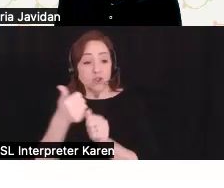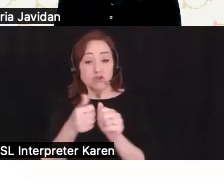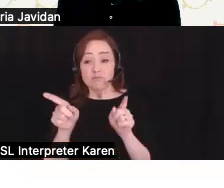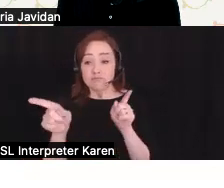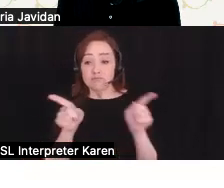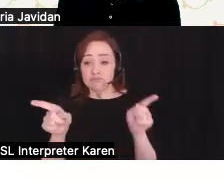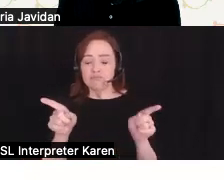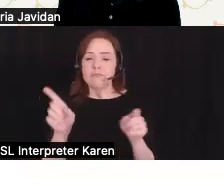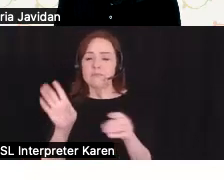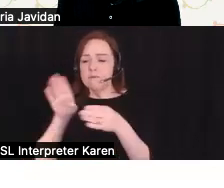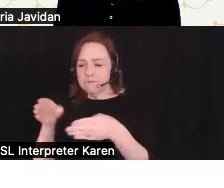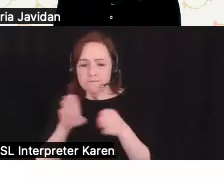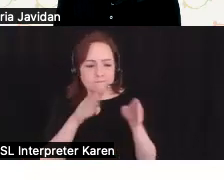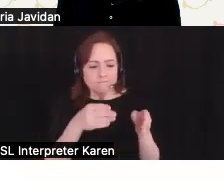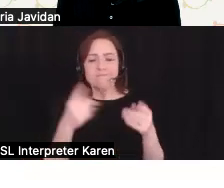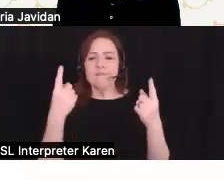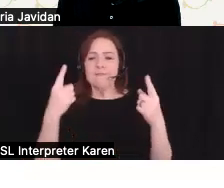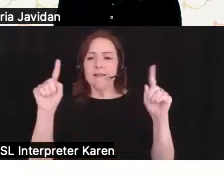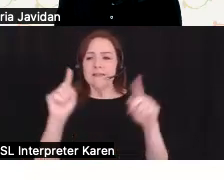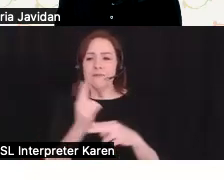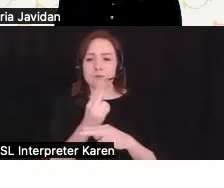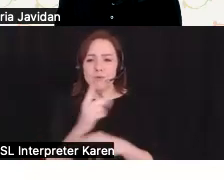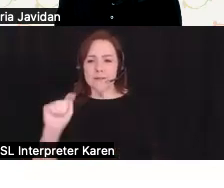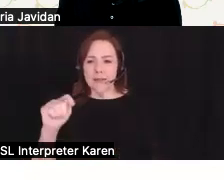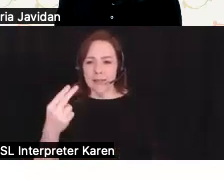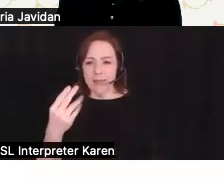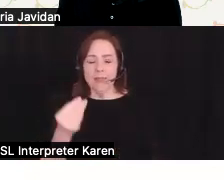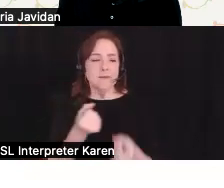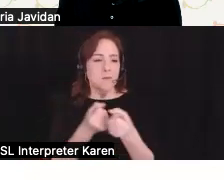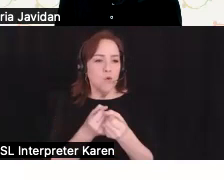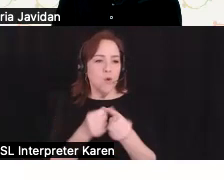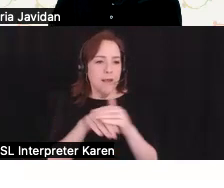effective use of telehealth and supporting access to telehealth Services in Rural and underserved